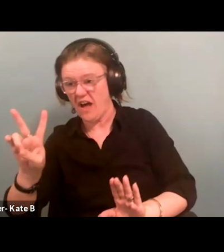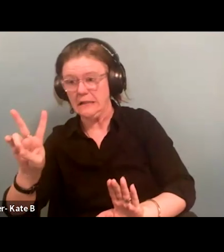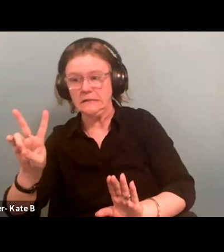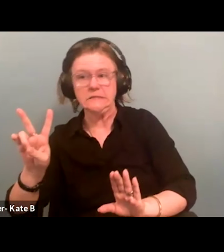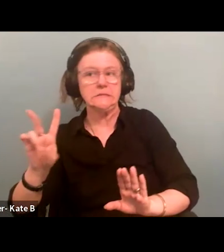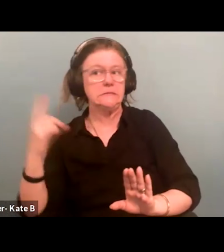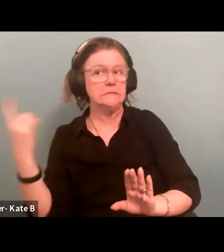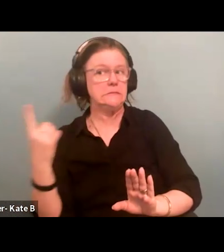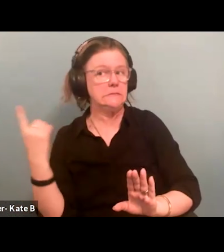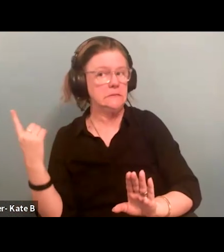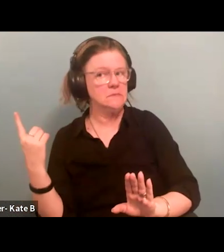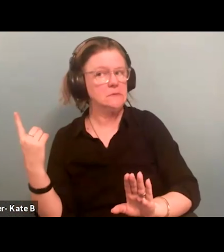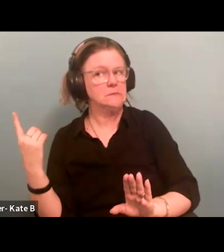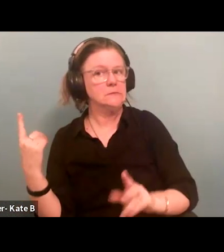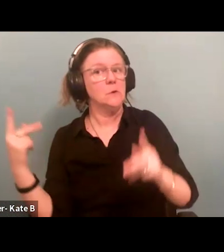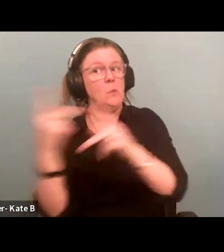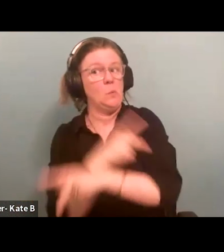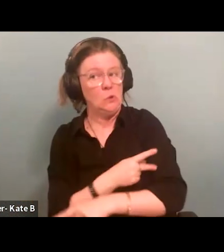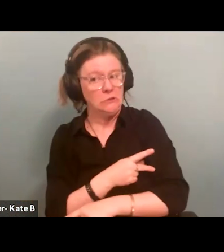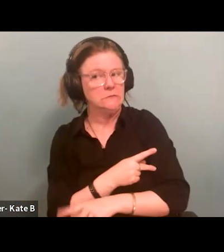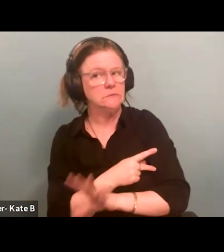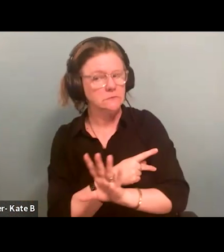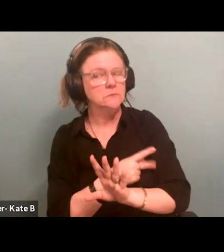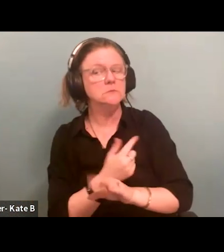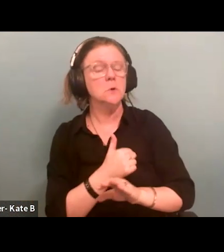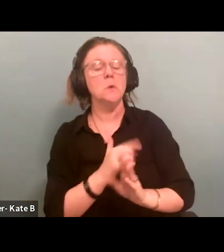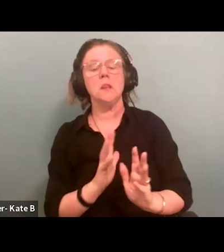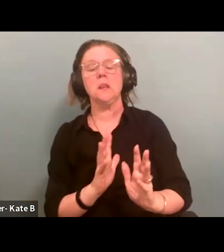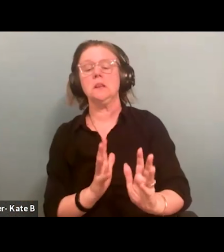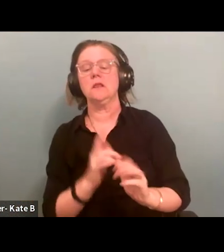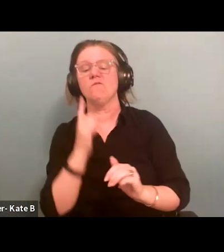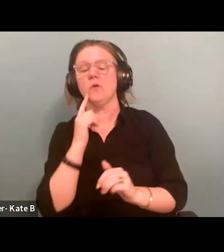sometimes it gets worse if you agitate the perpetrator.